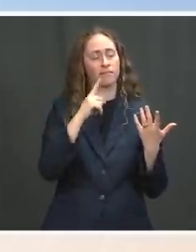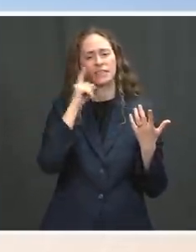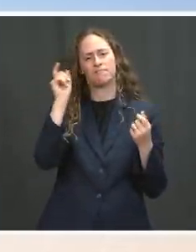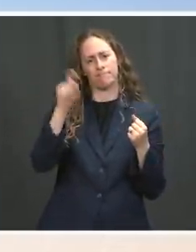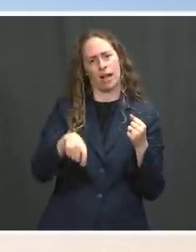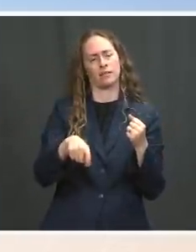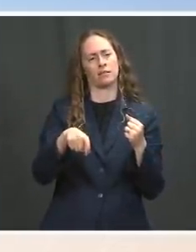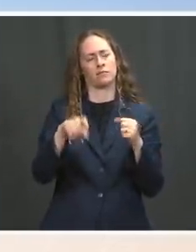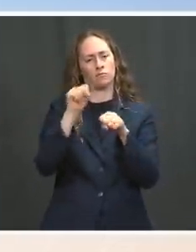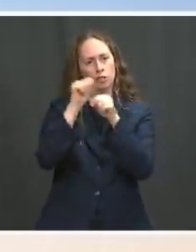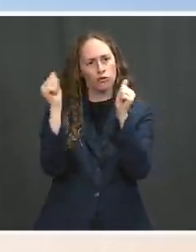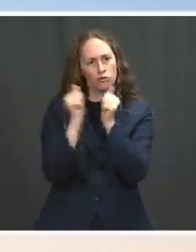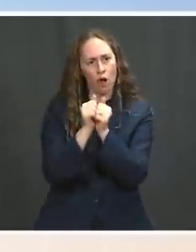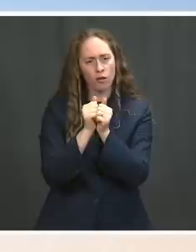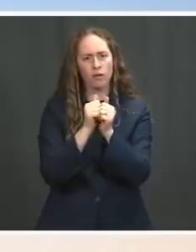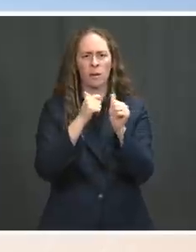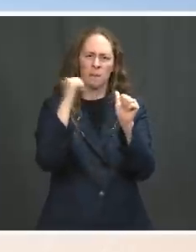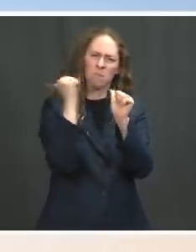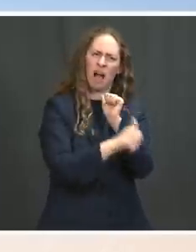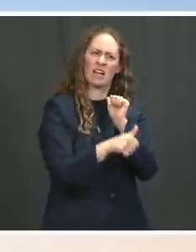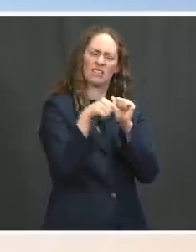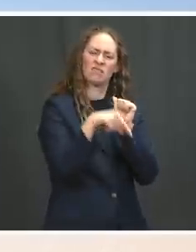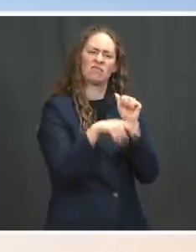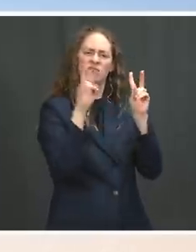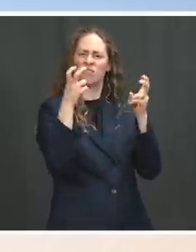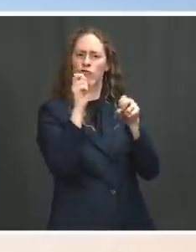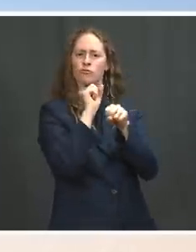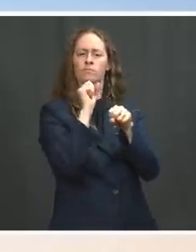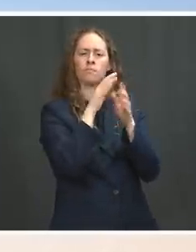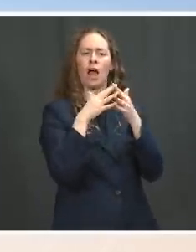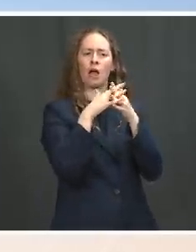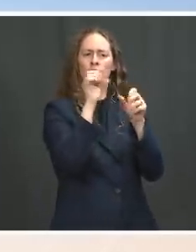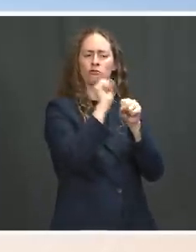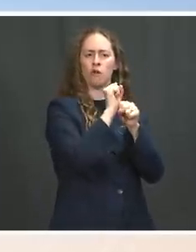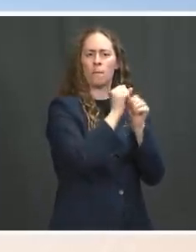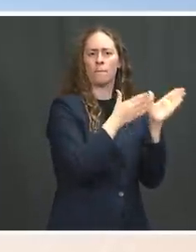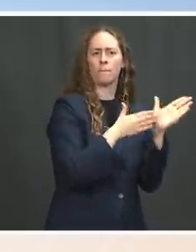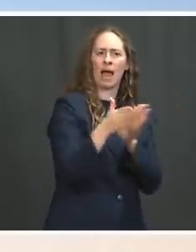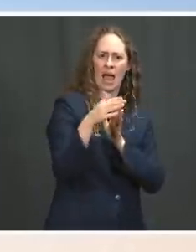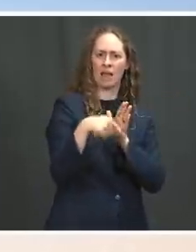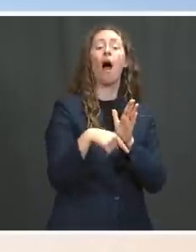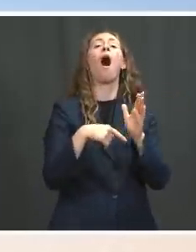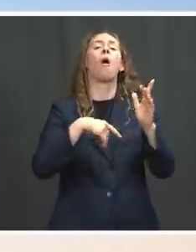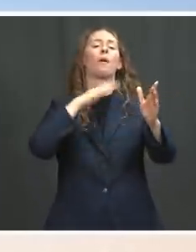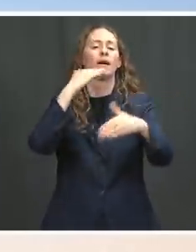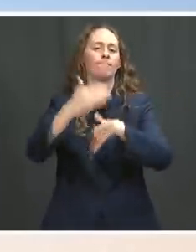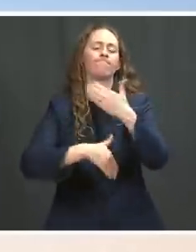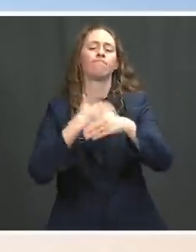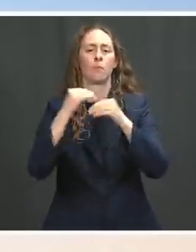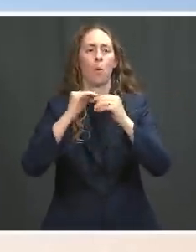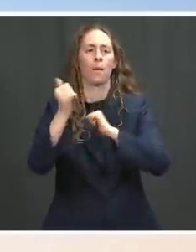to invest in infrastructure, and to make us more competitive. And he wants to certainly convey -- and I think his actions convey this --